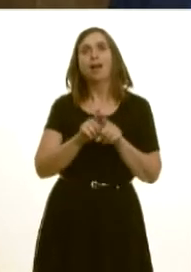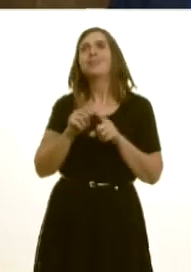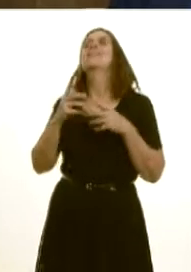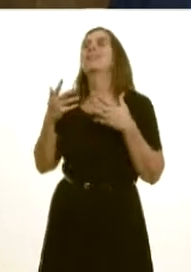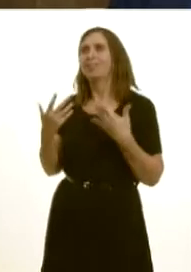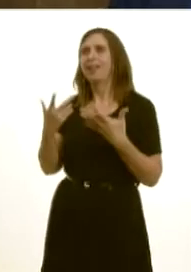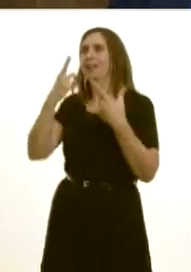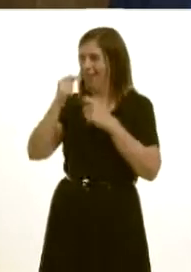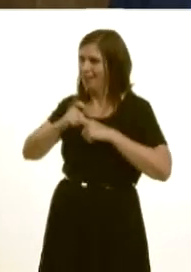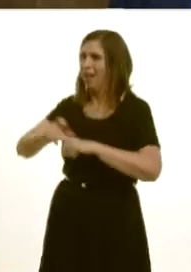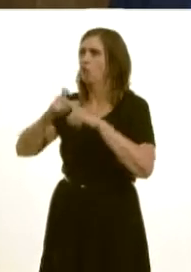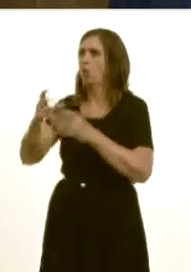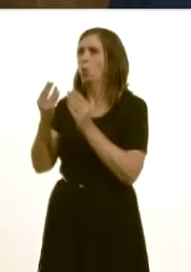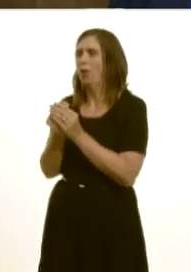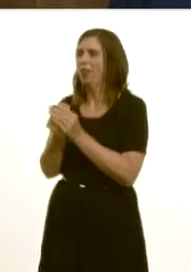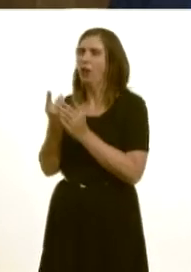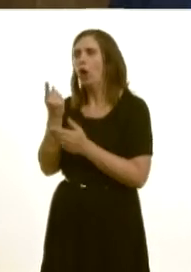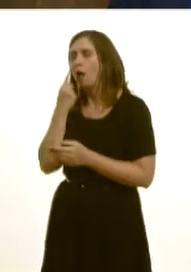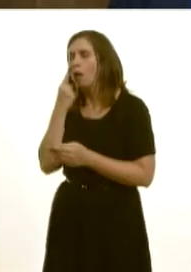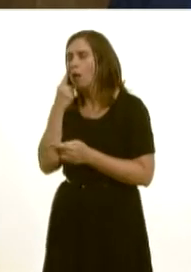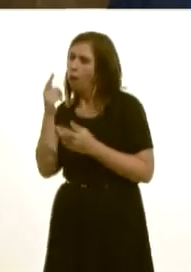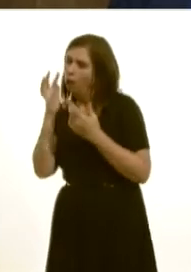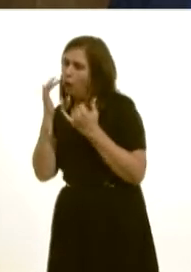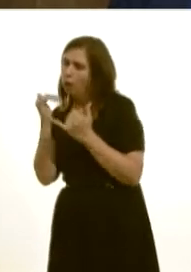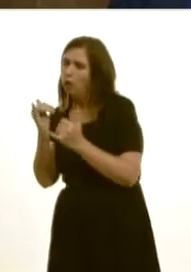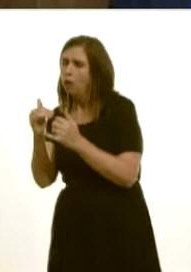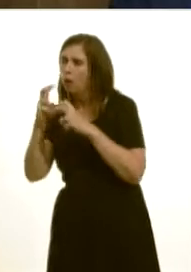be able to continue. However, the Member is quite right to say that the people of eastern